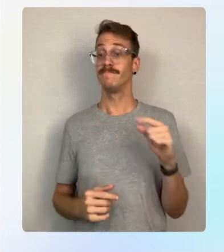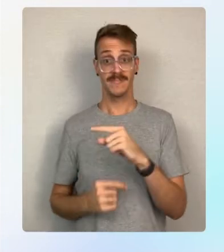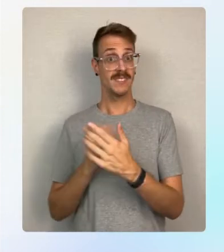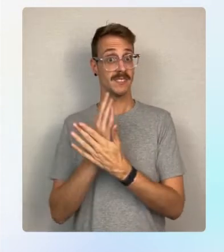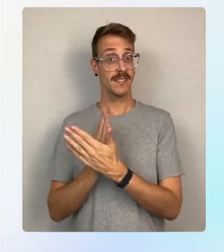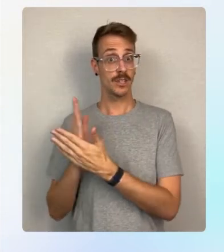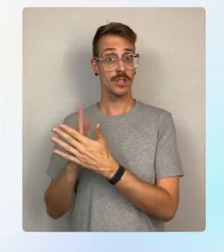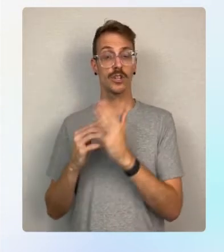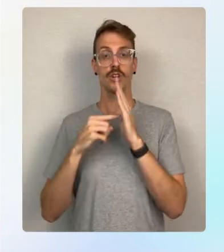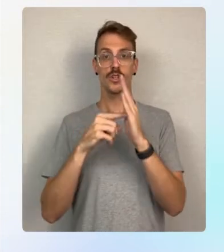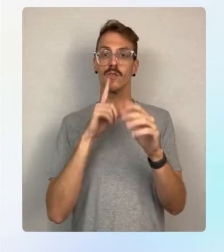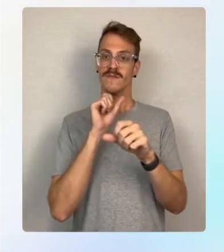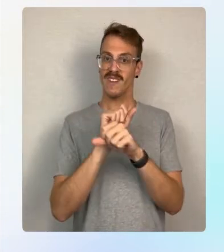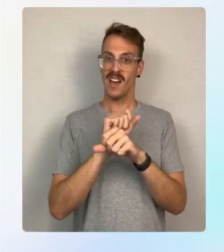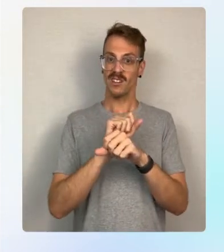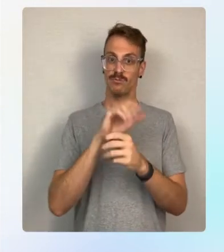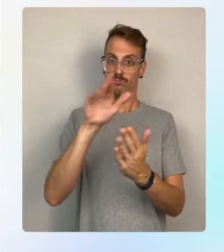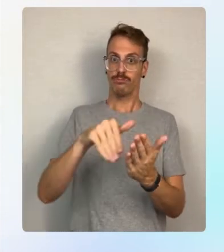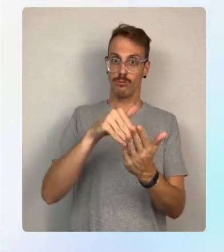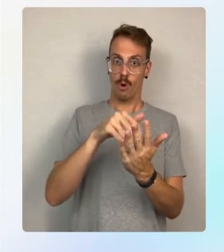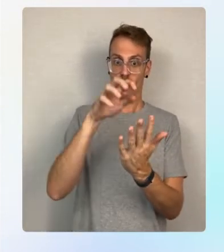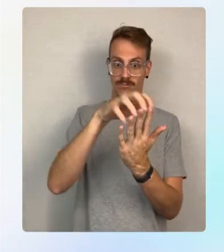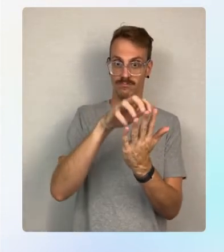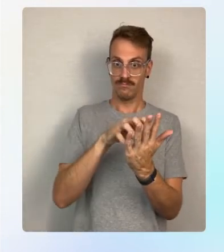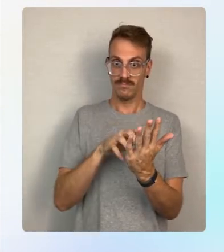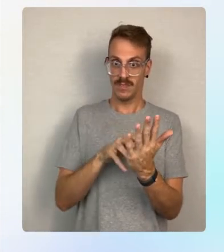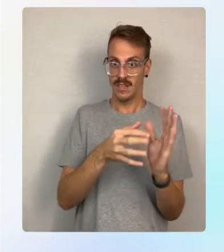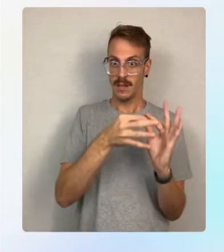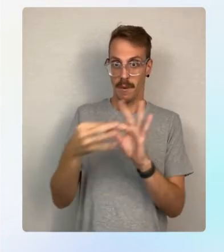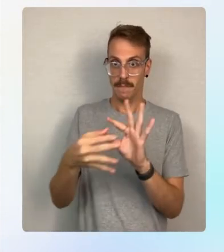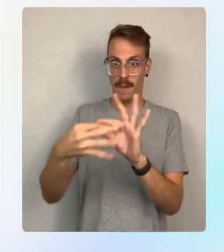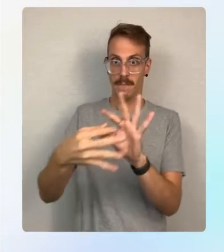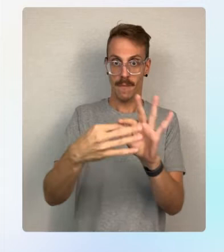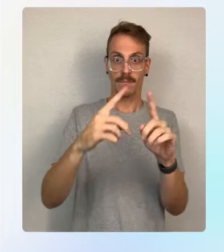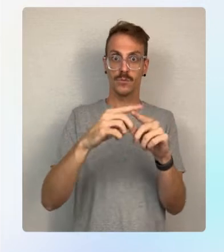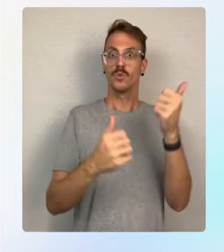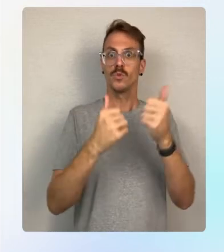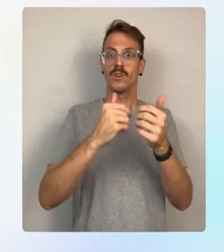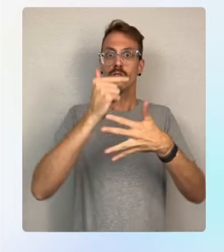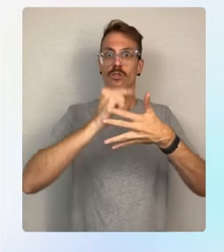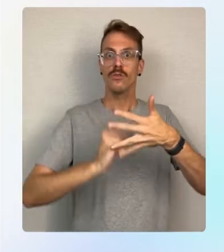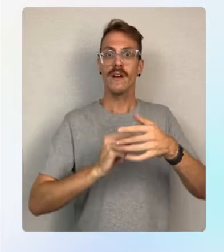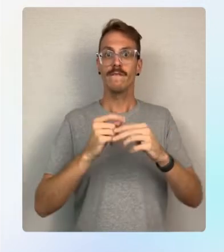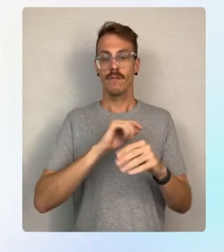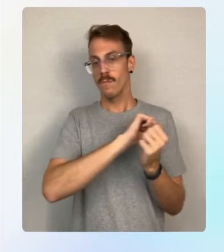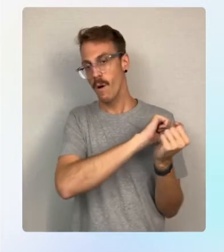This section shows the physical core allocation of threads from all processes.